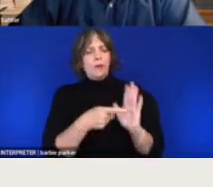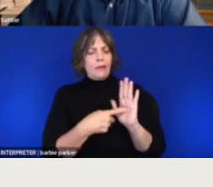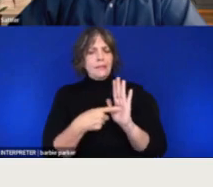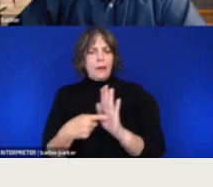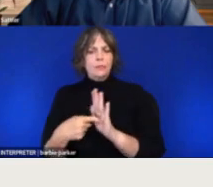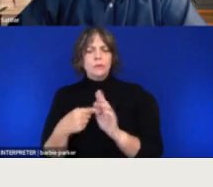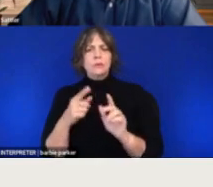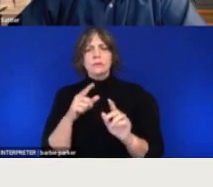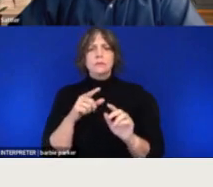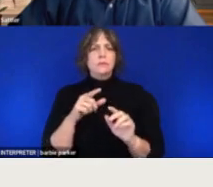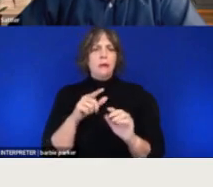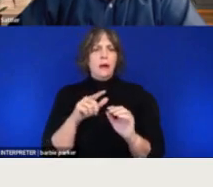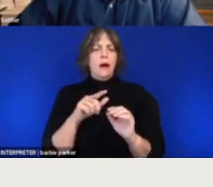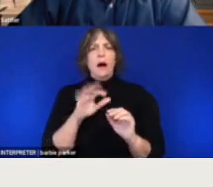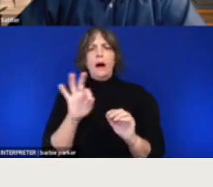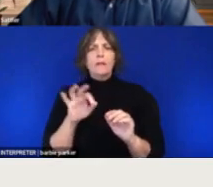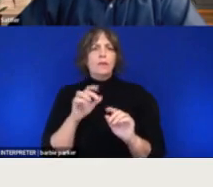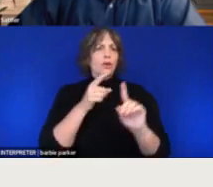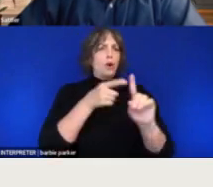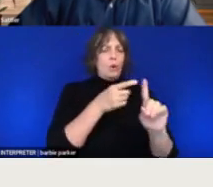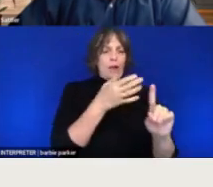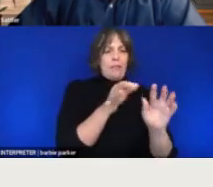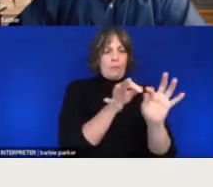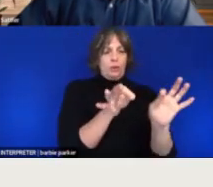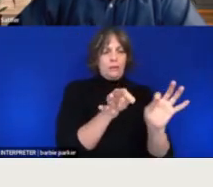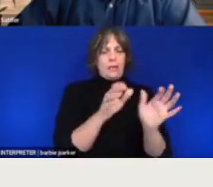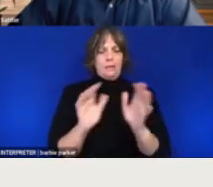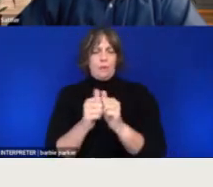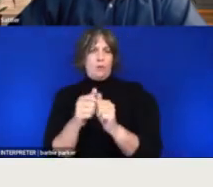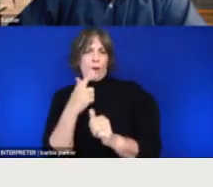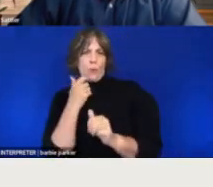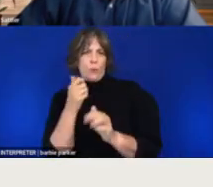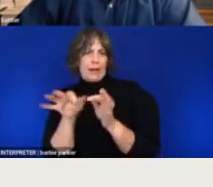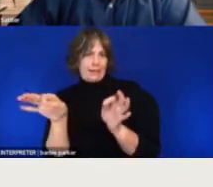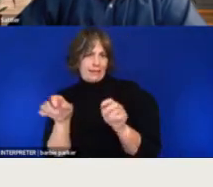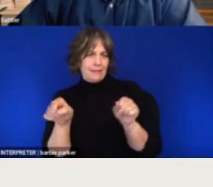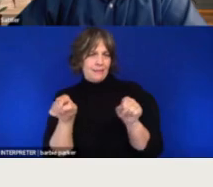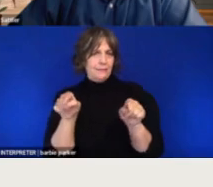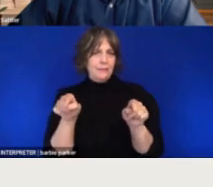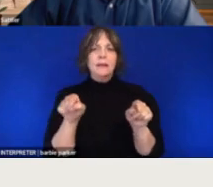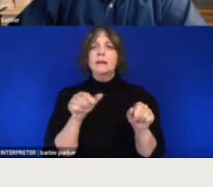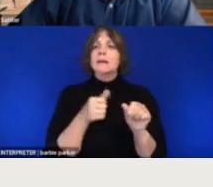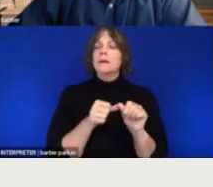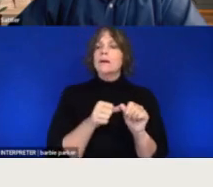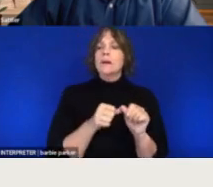goals, right that blue text versus red text. And I think what people were picking up on